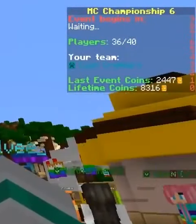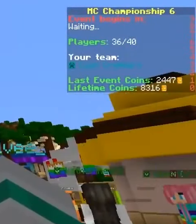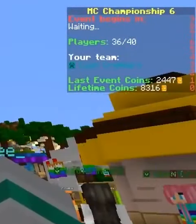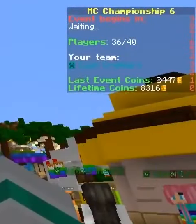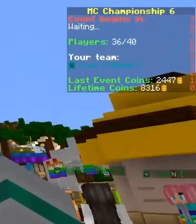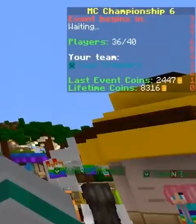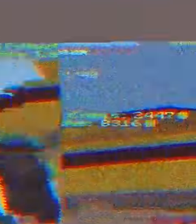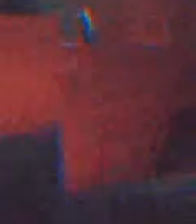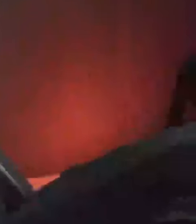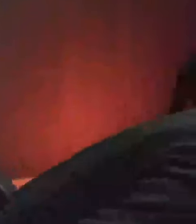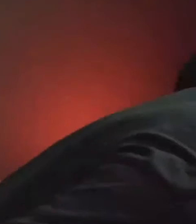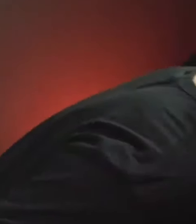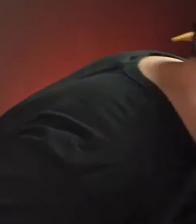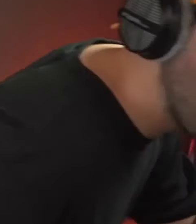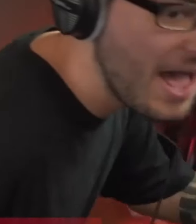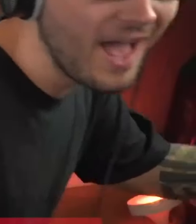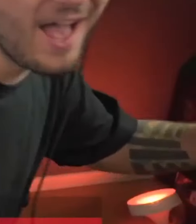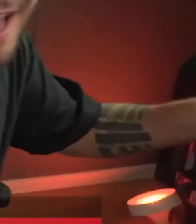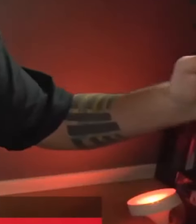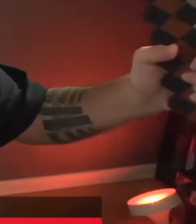THERE IS A LOT MORE RAINBOW